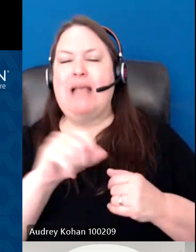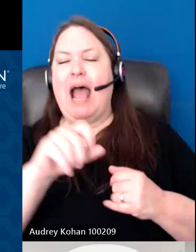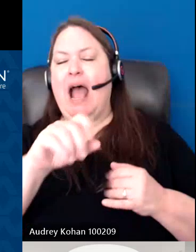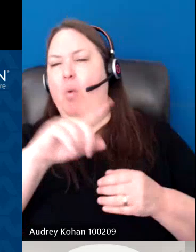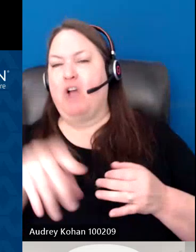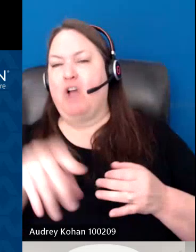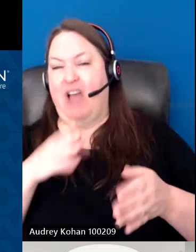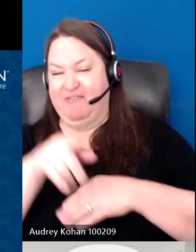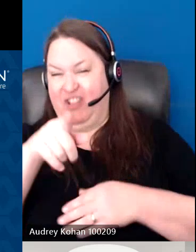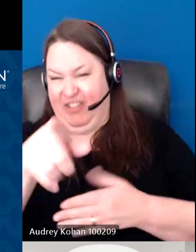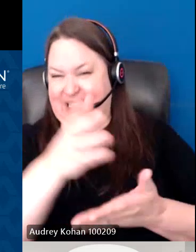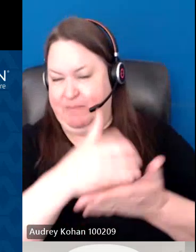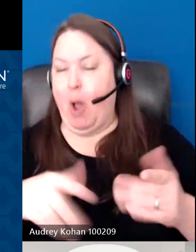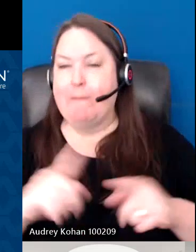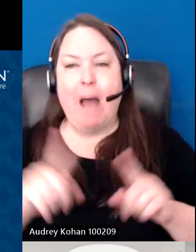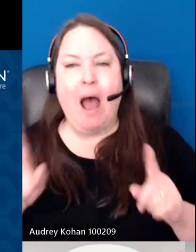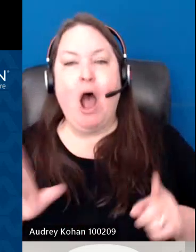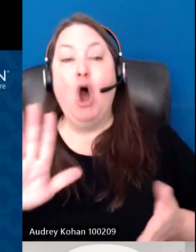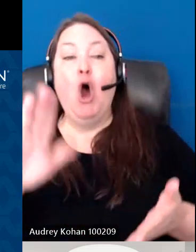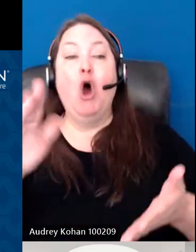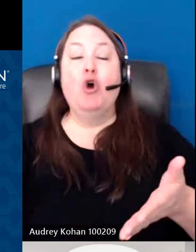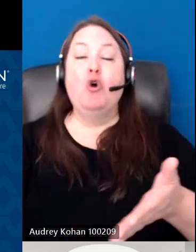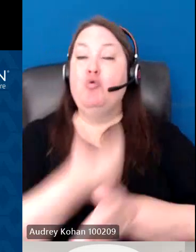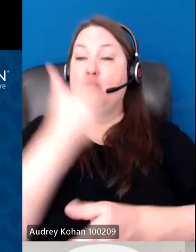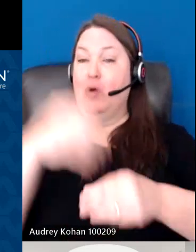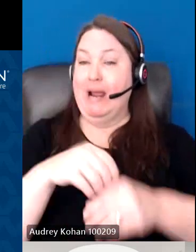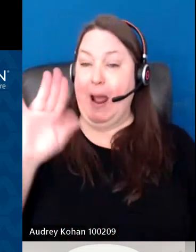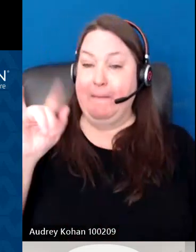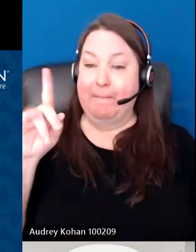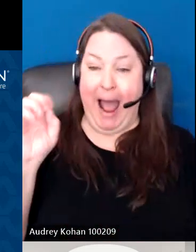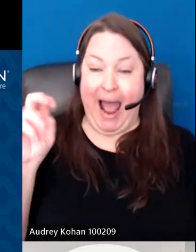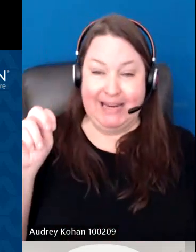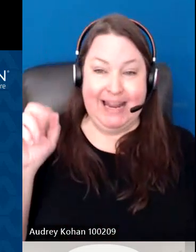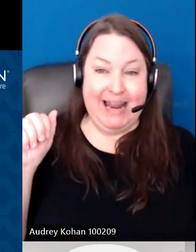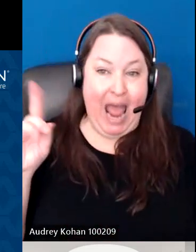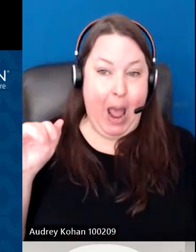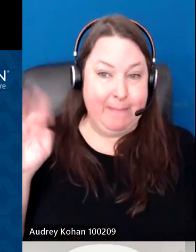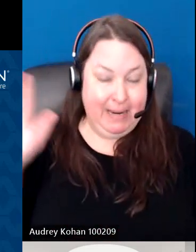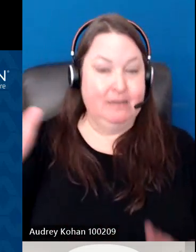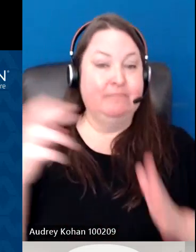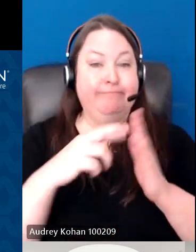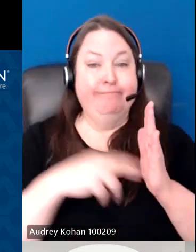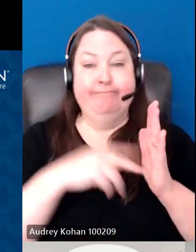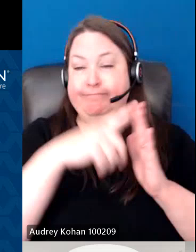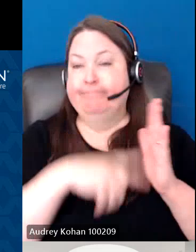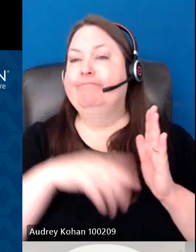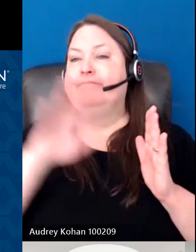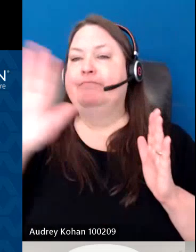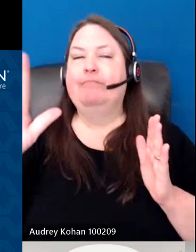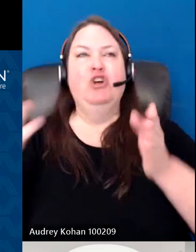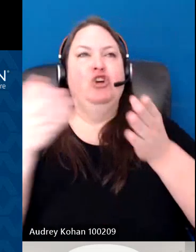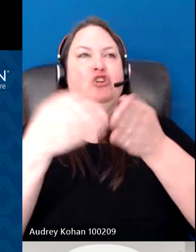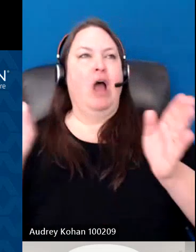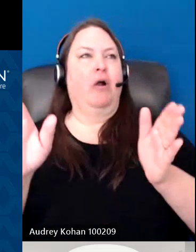section but new in the Biden Administration regulation was this General prohibition it's